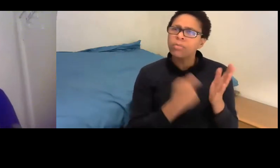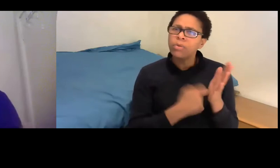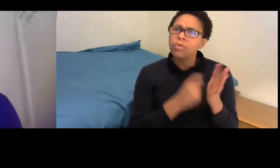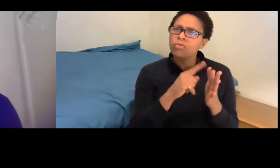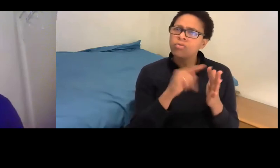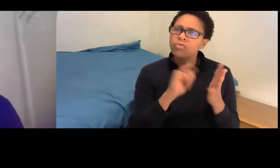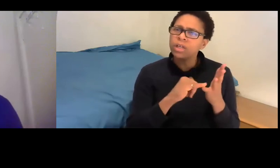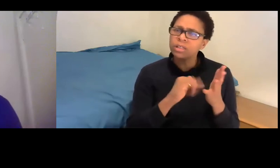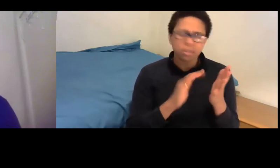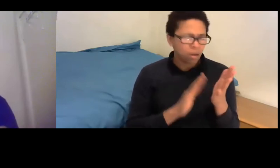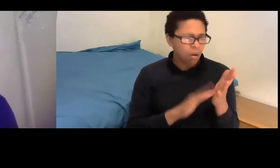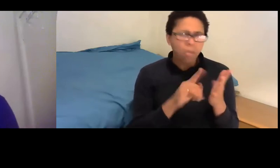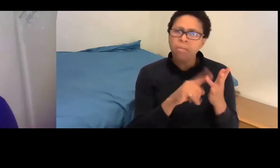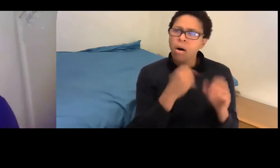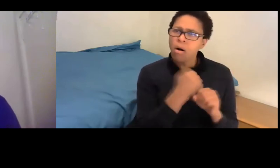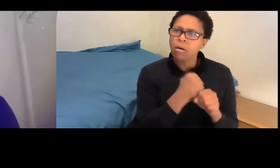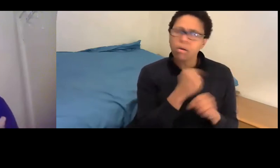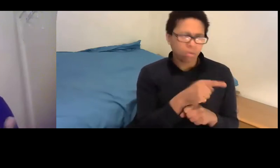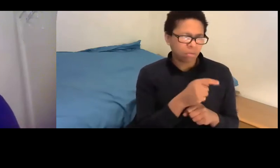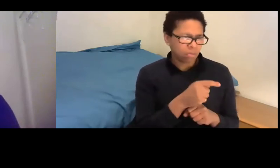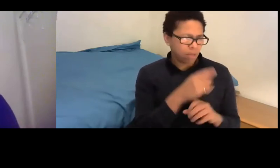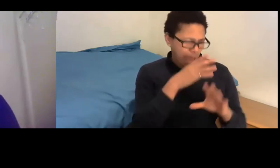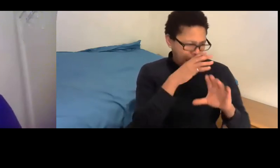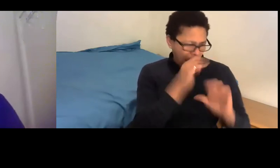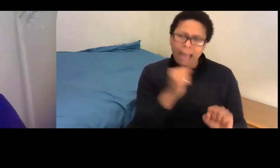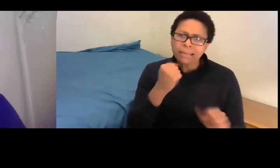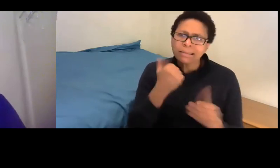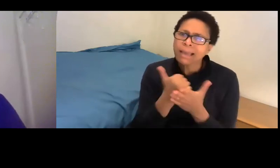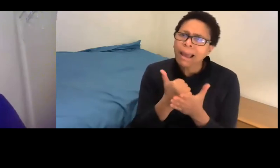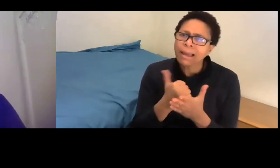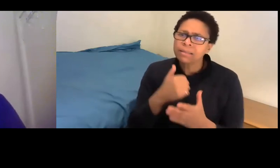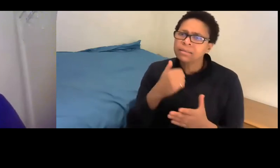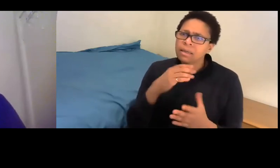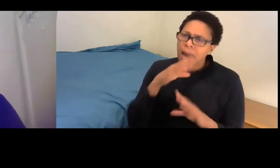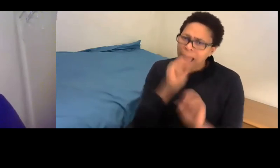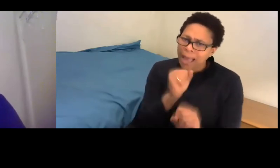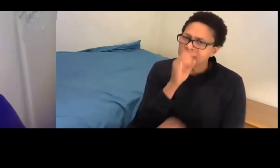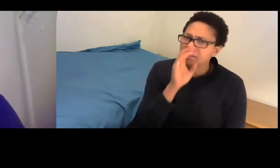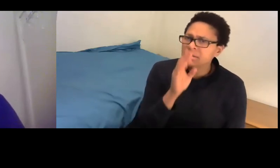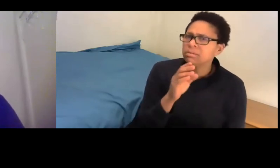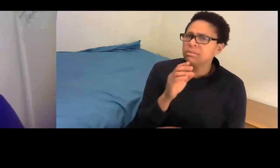appears in Muslim communities. And I think that side of the